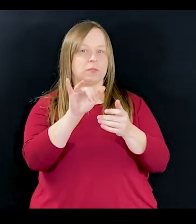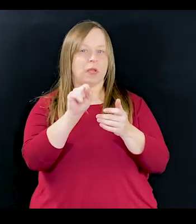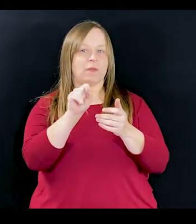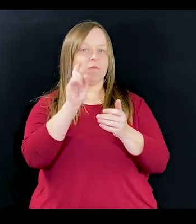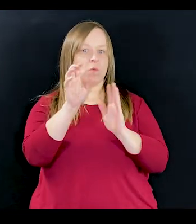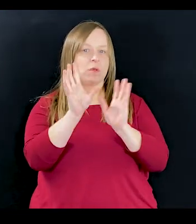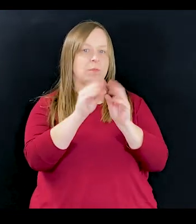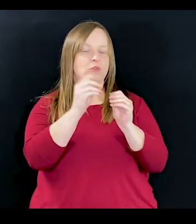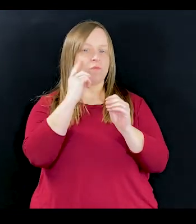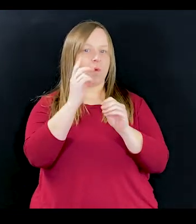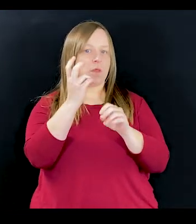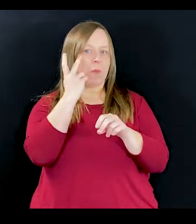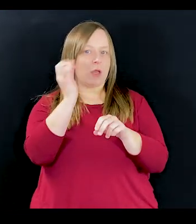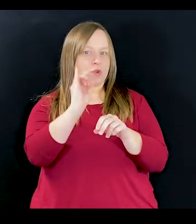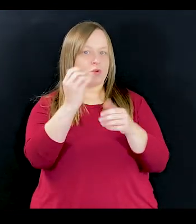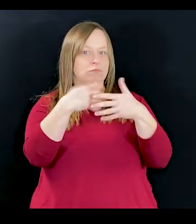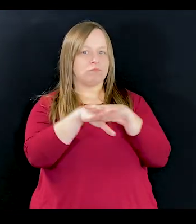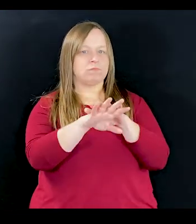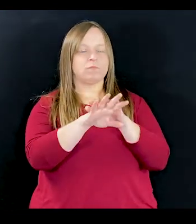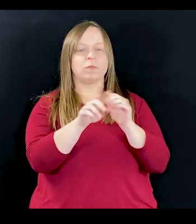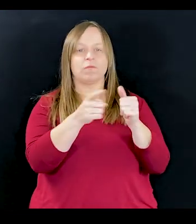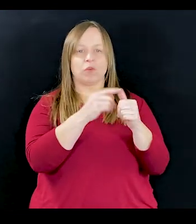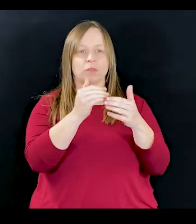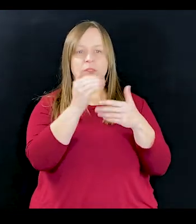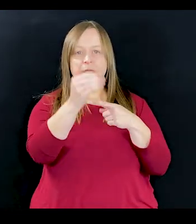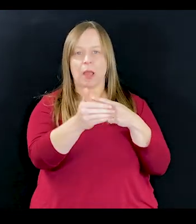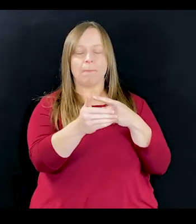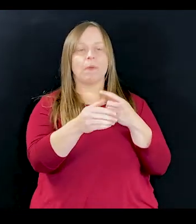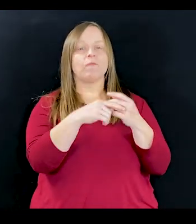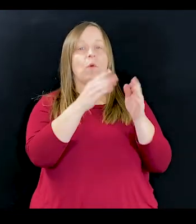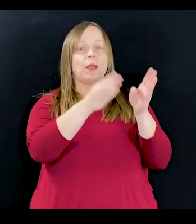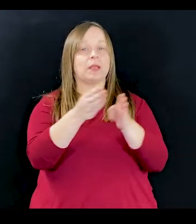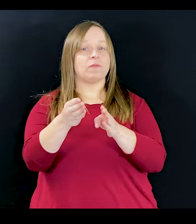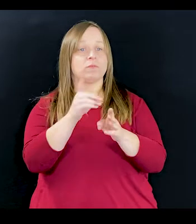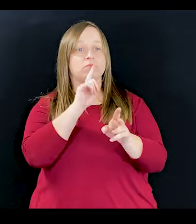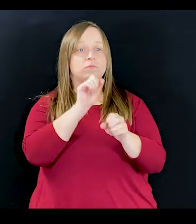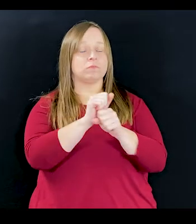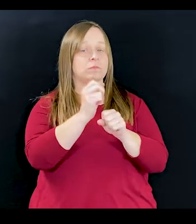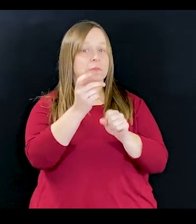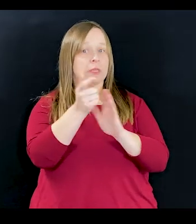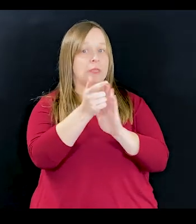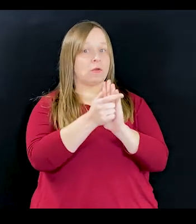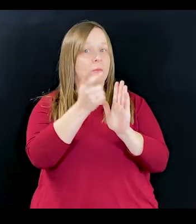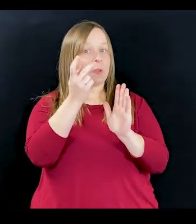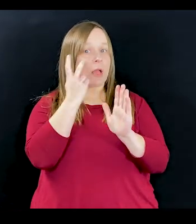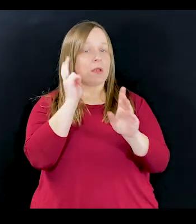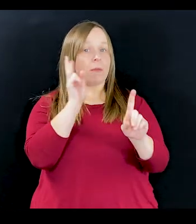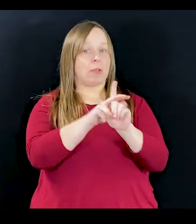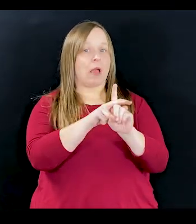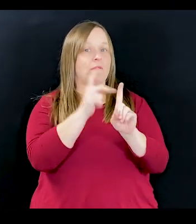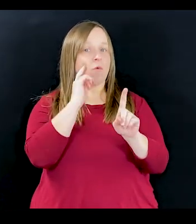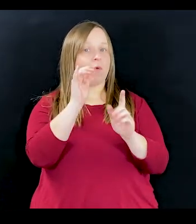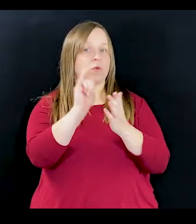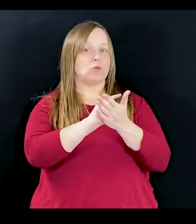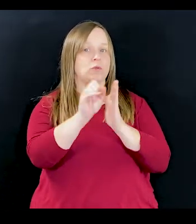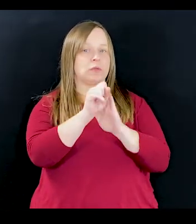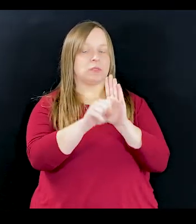State Commission for the Blind as well. So the first step would be for individuals who have legal blindness to apply to the New York State Commission